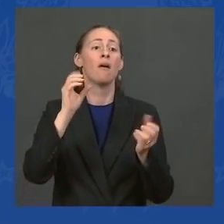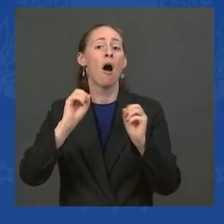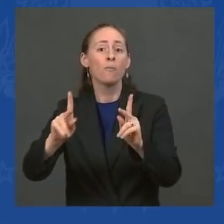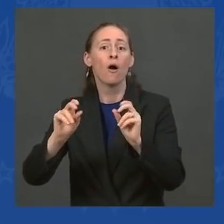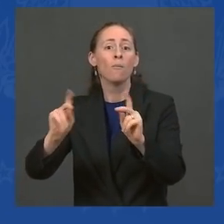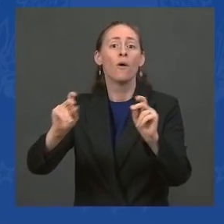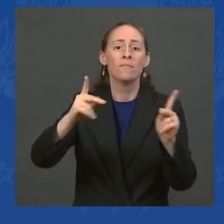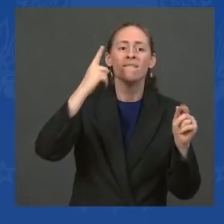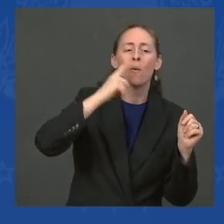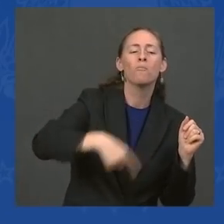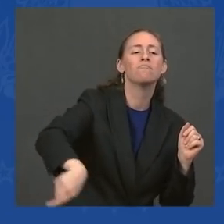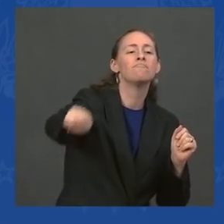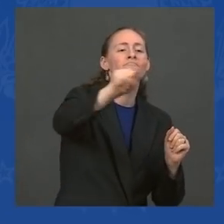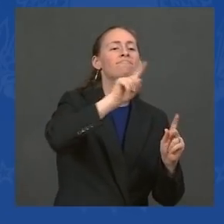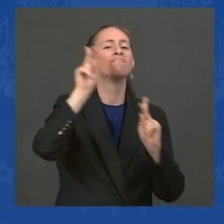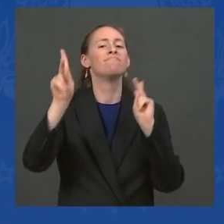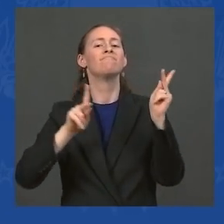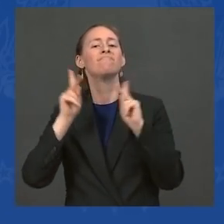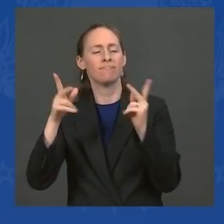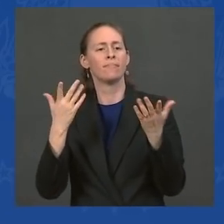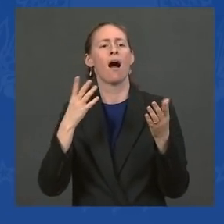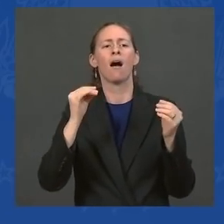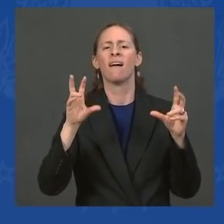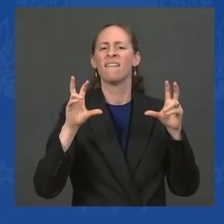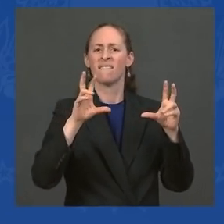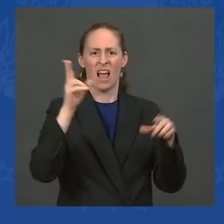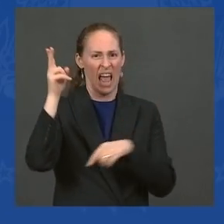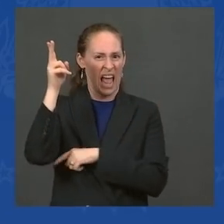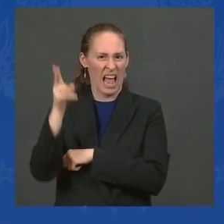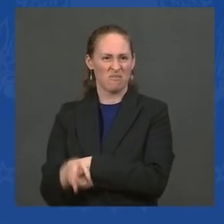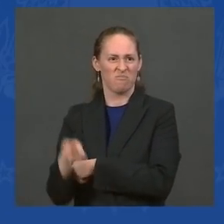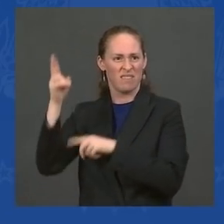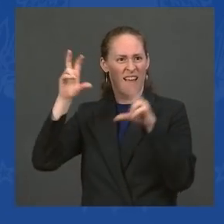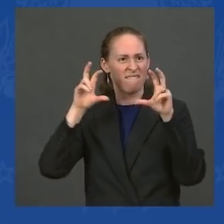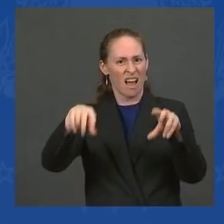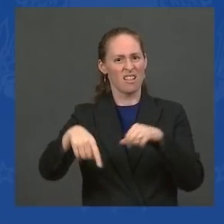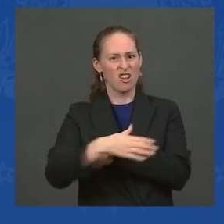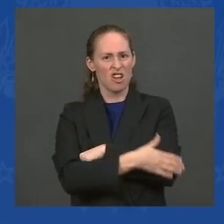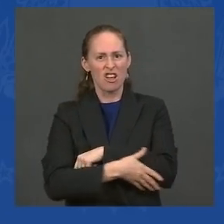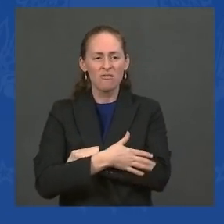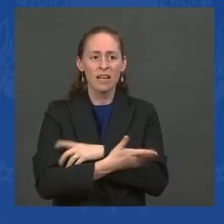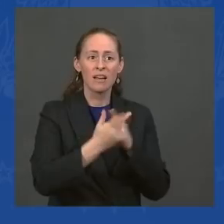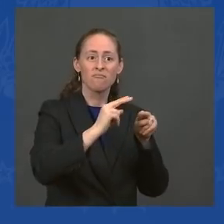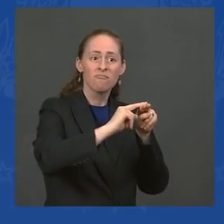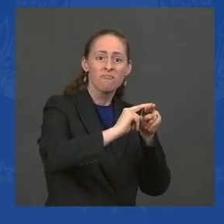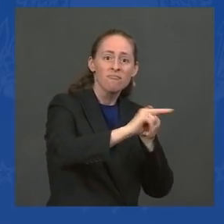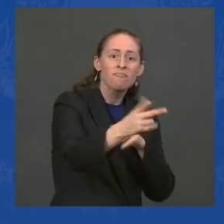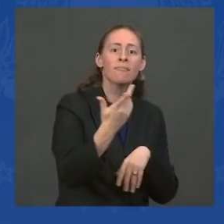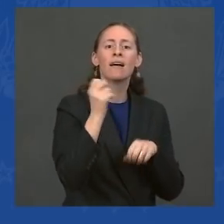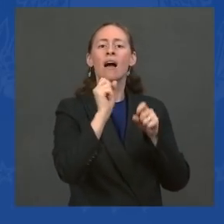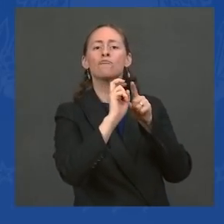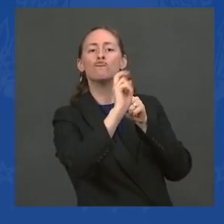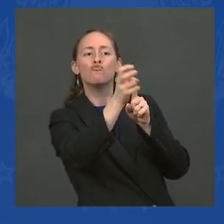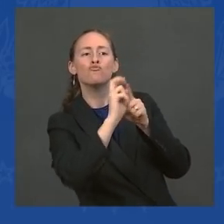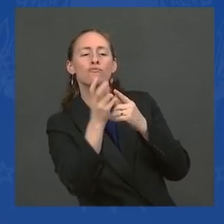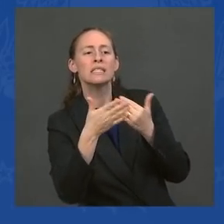making landmark investments in public transit and rail, and increasing efficiency, reducing emissions. You know, there's --